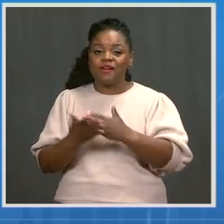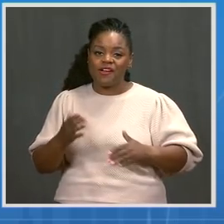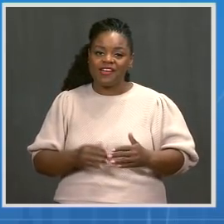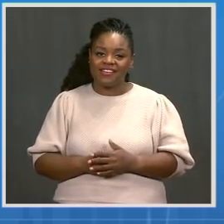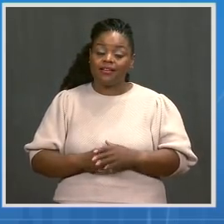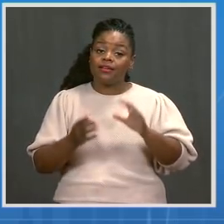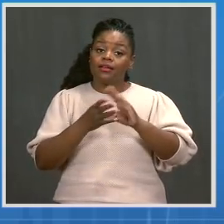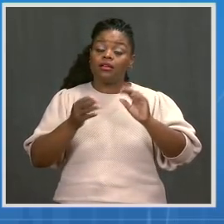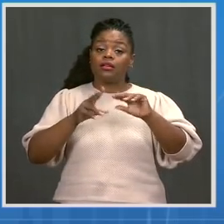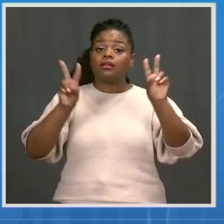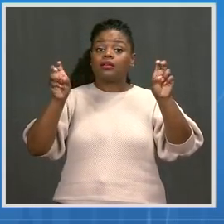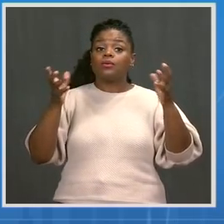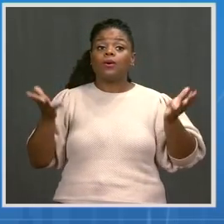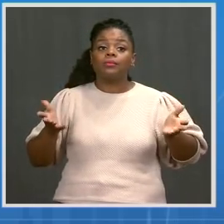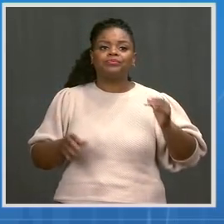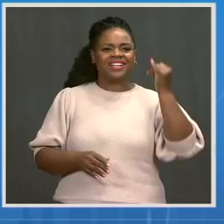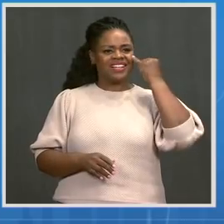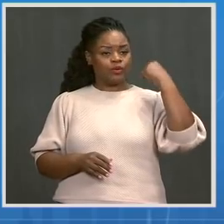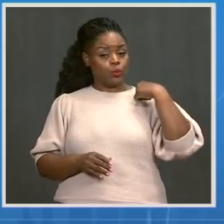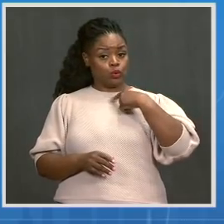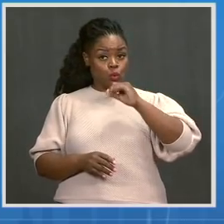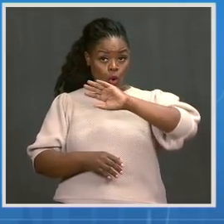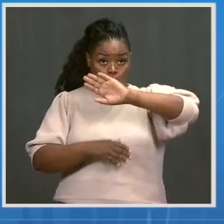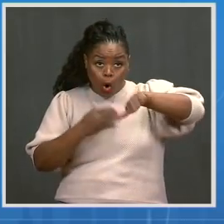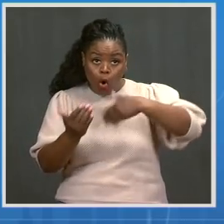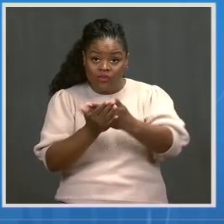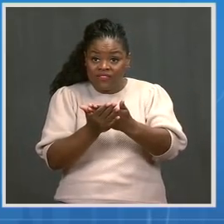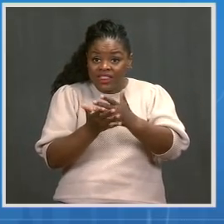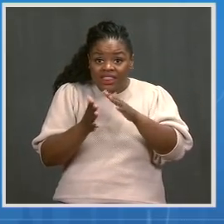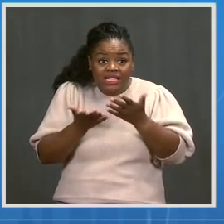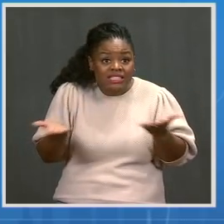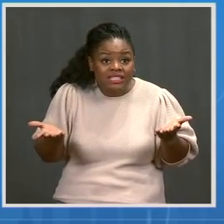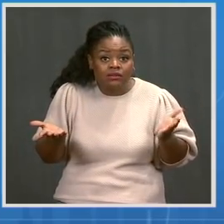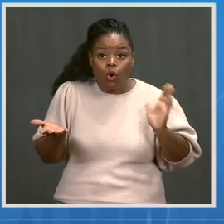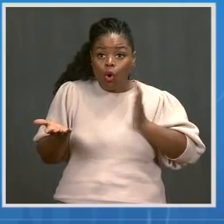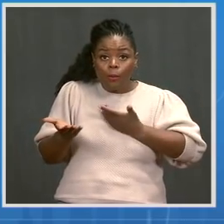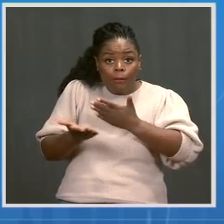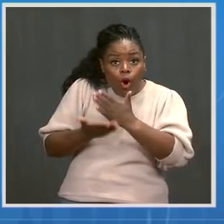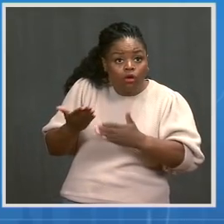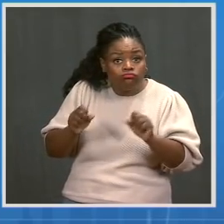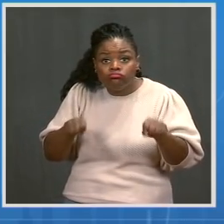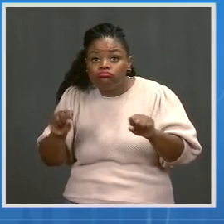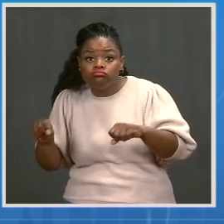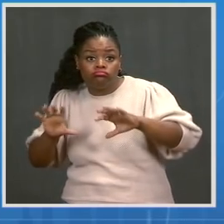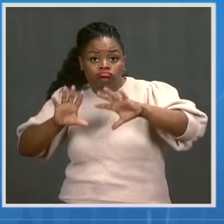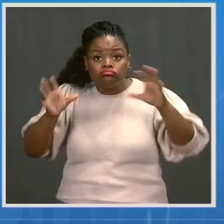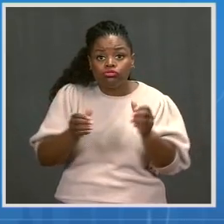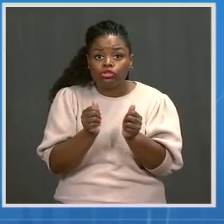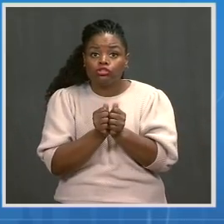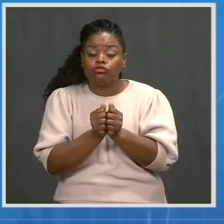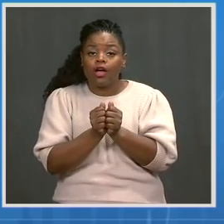"If we do all this, if we do our part, if we do this together, by July the 4th,